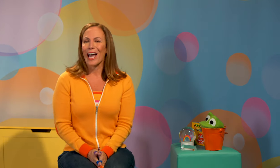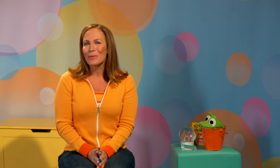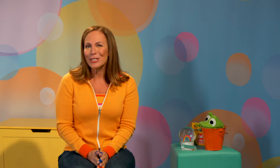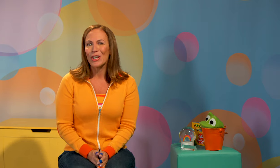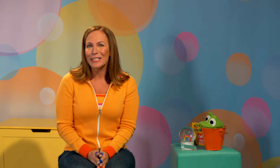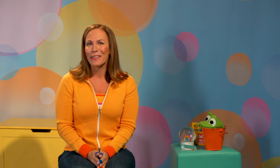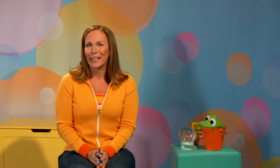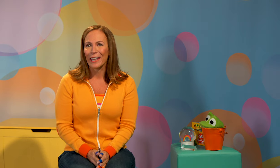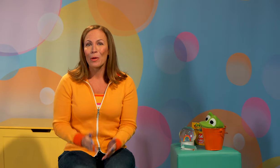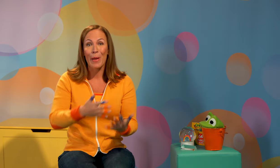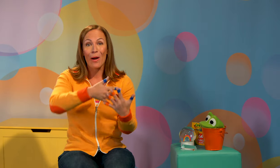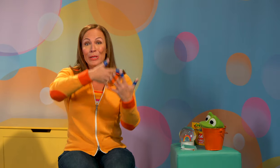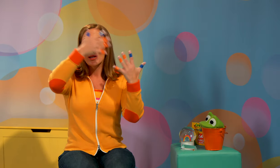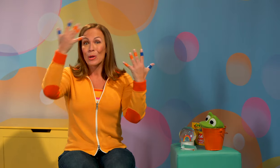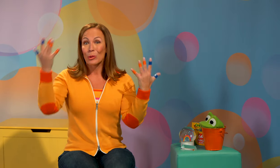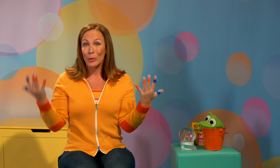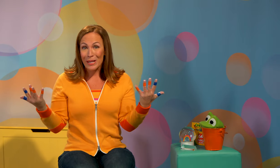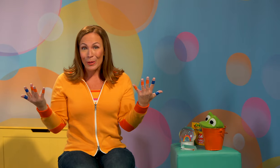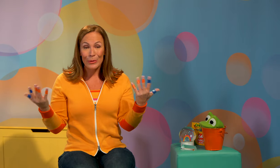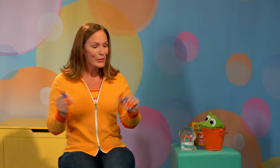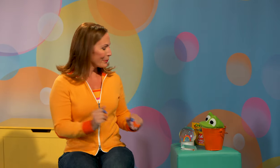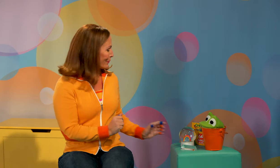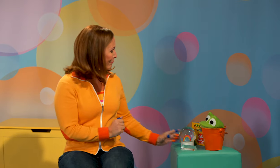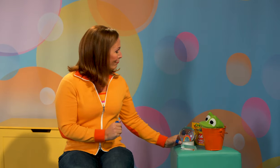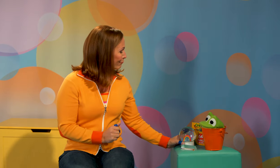I was just thinking about rainbows.